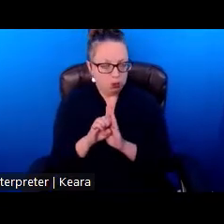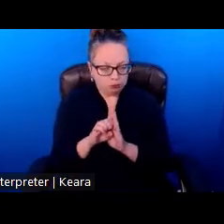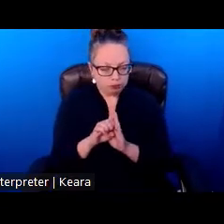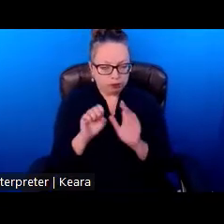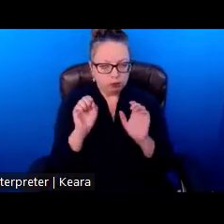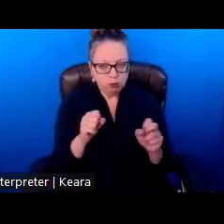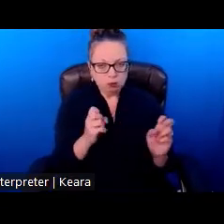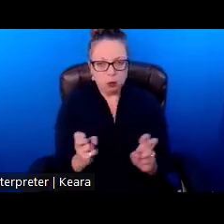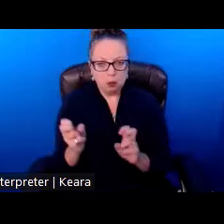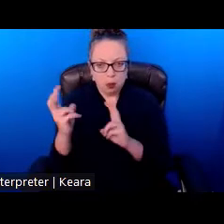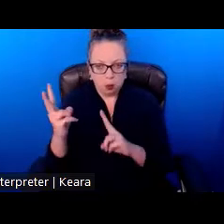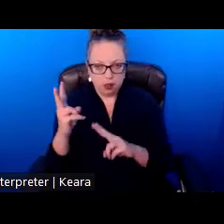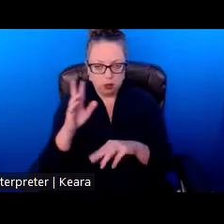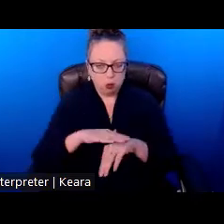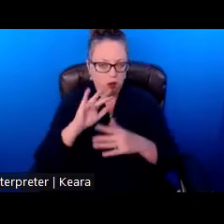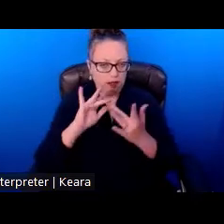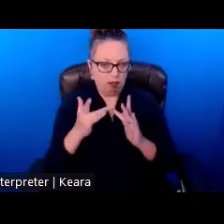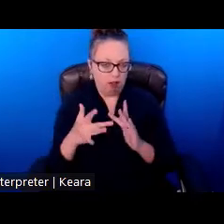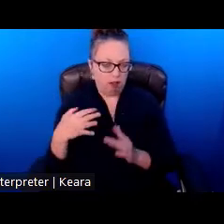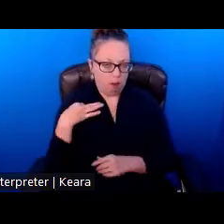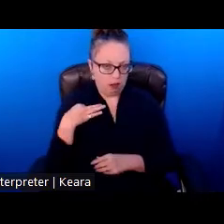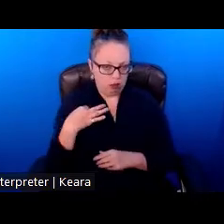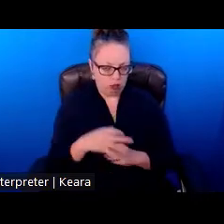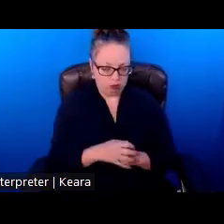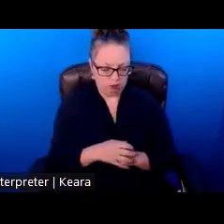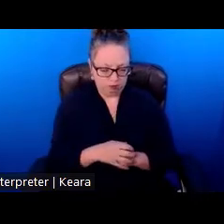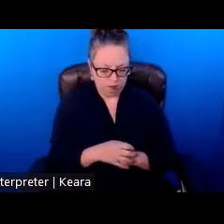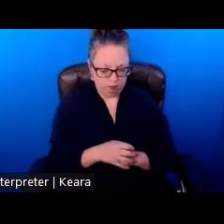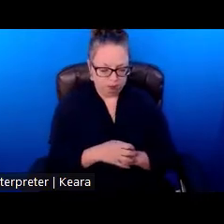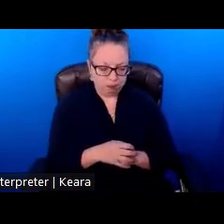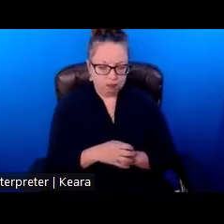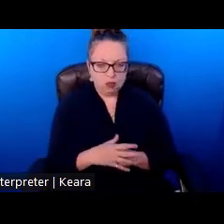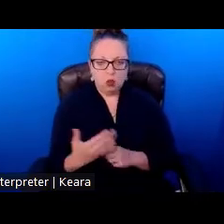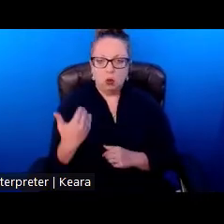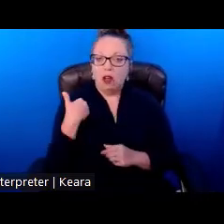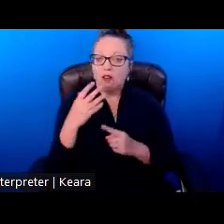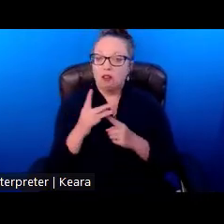online application: Applicants have the option to submit either